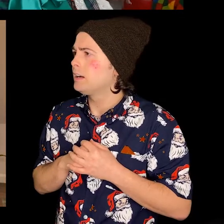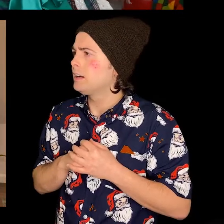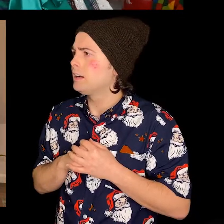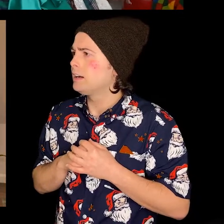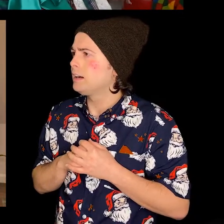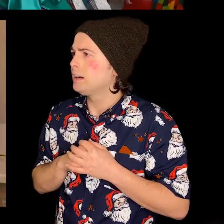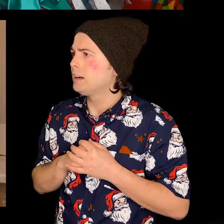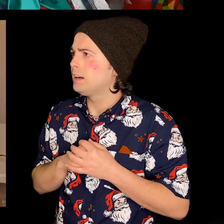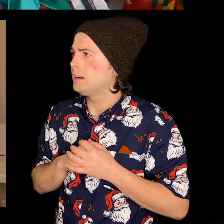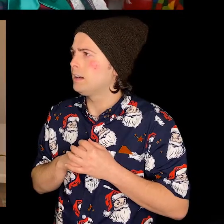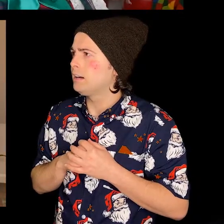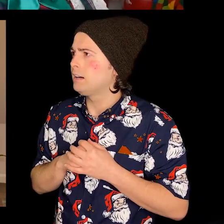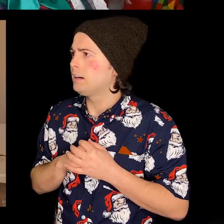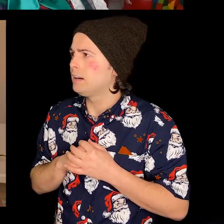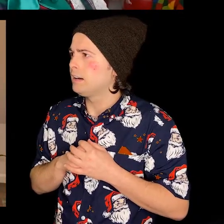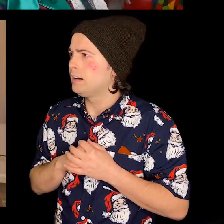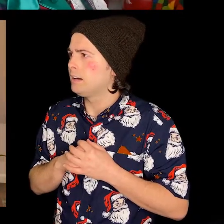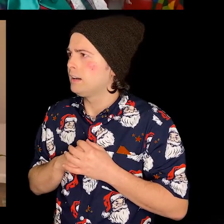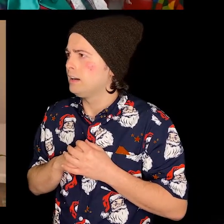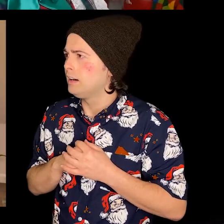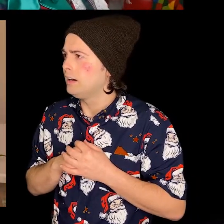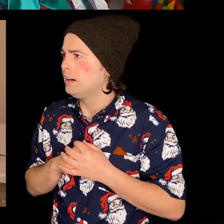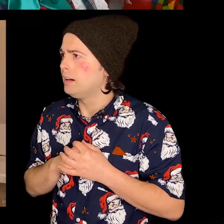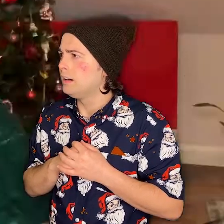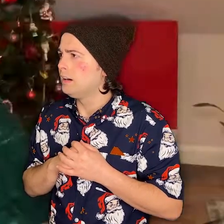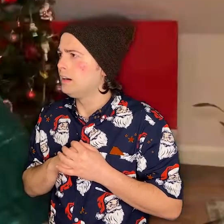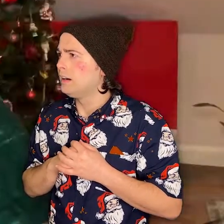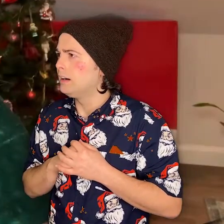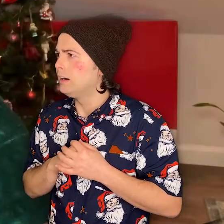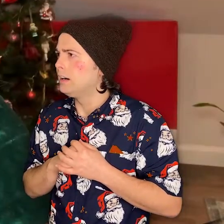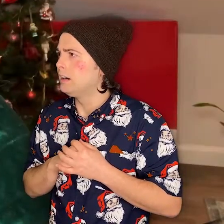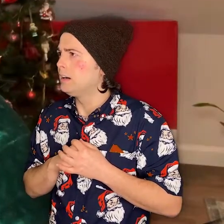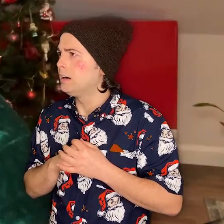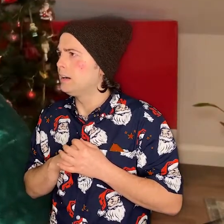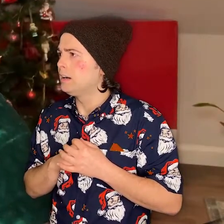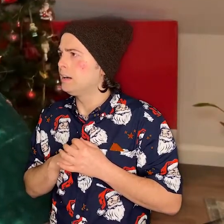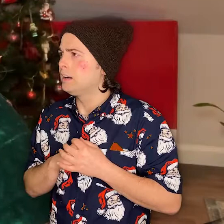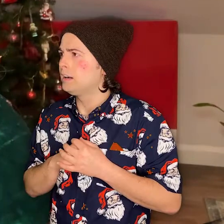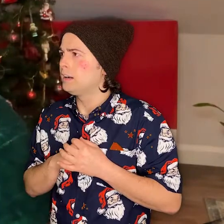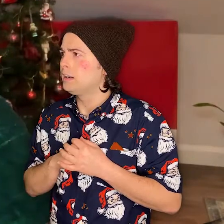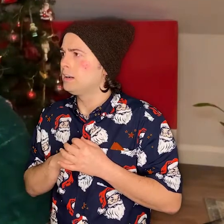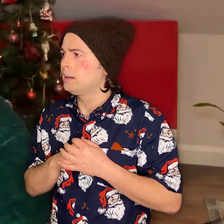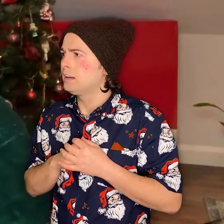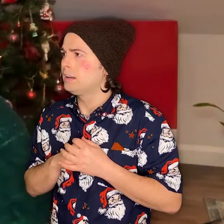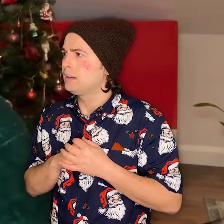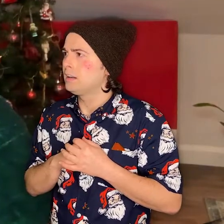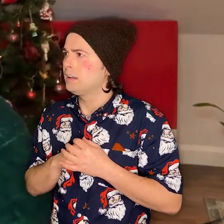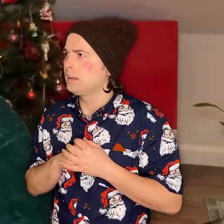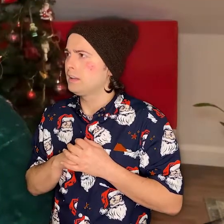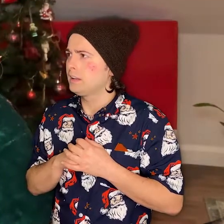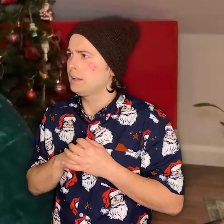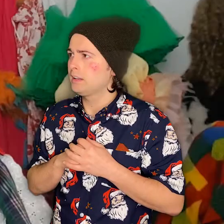Cyndi – Awe, I know how much you liked him as well. Just say he knocked your credit card and you’ll get a new one.